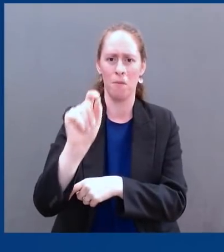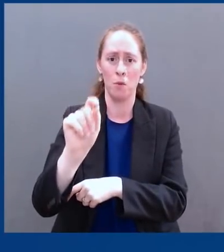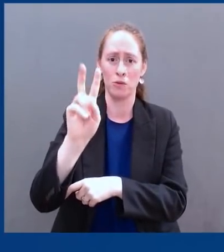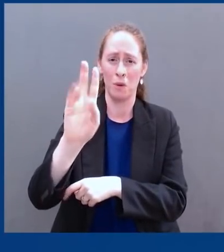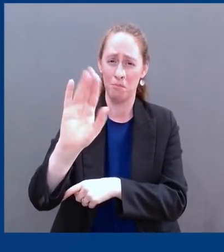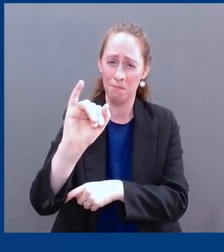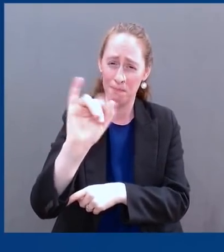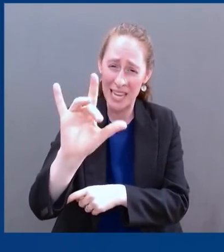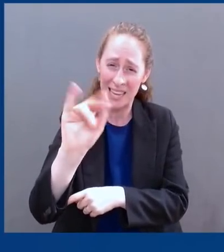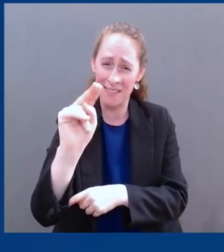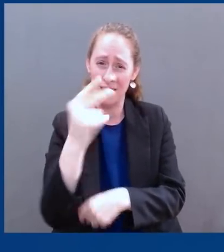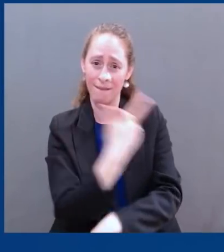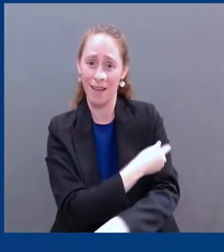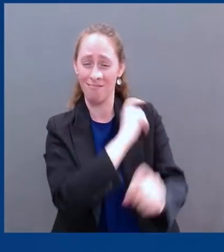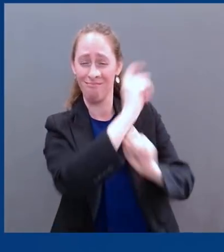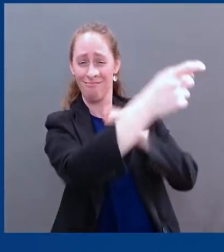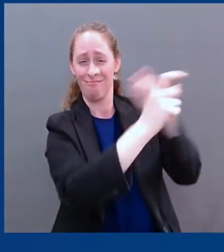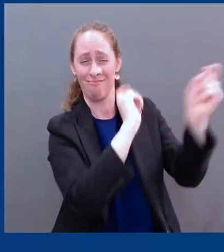already delivered to 113 countries.